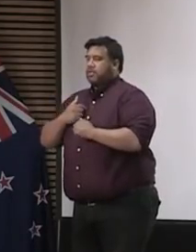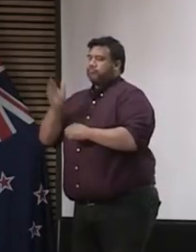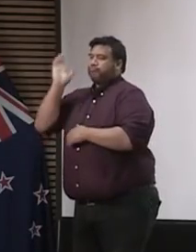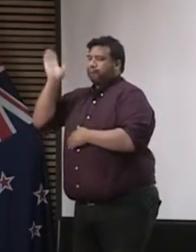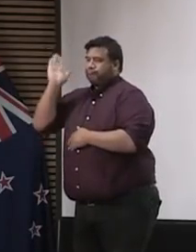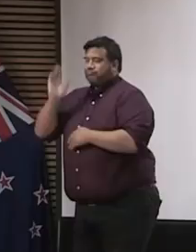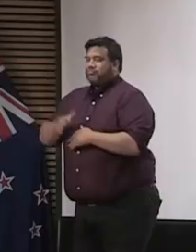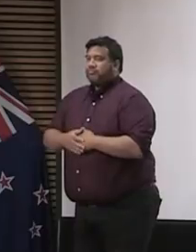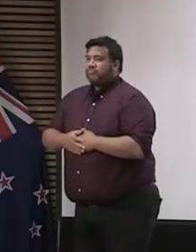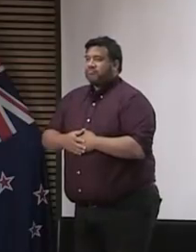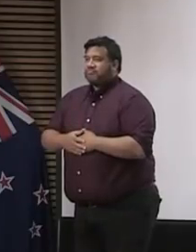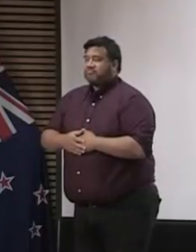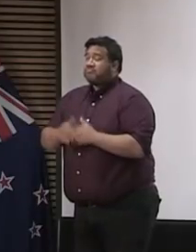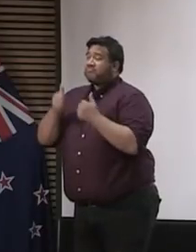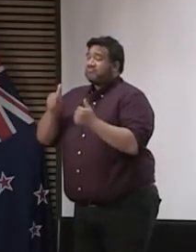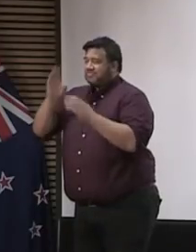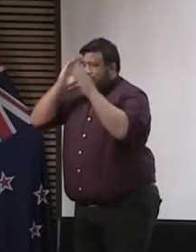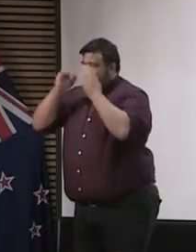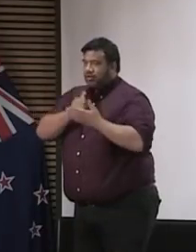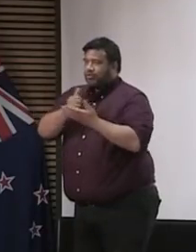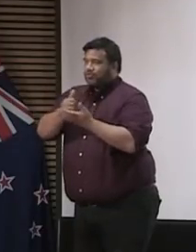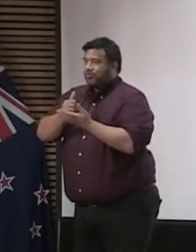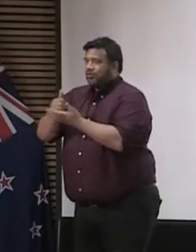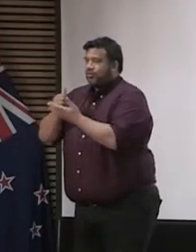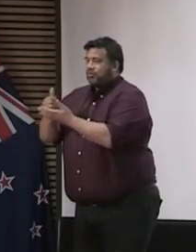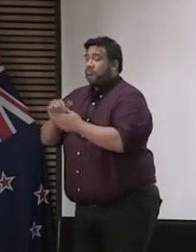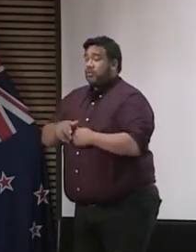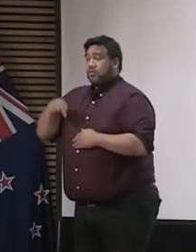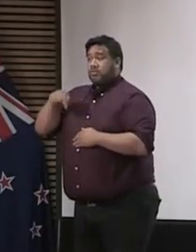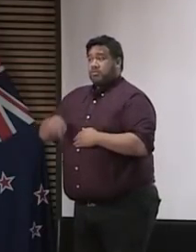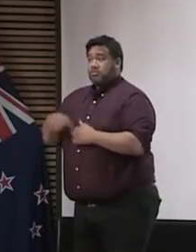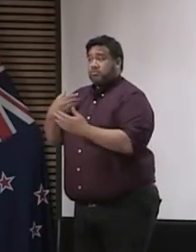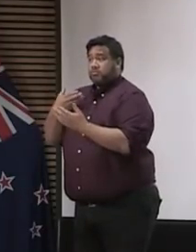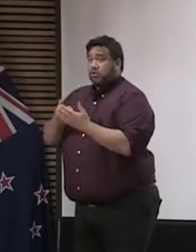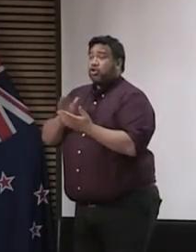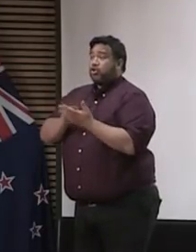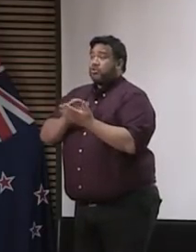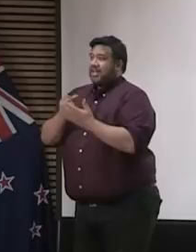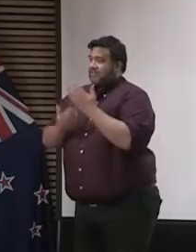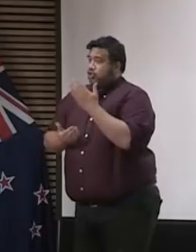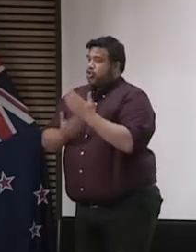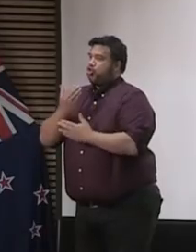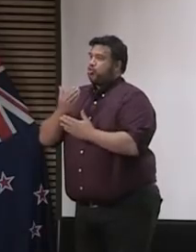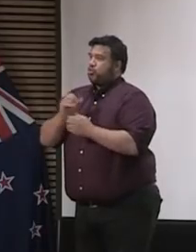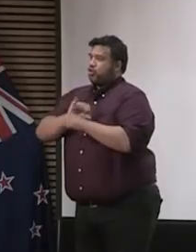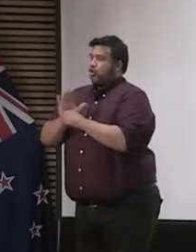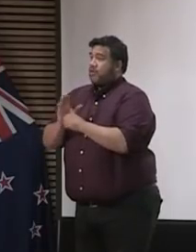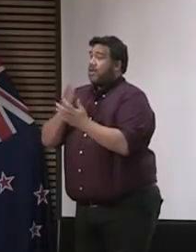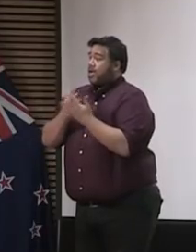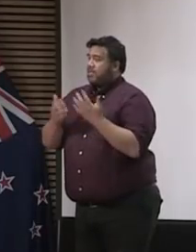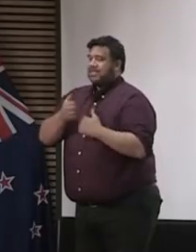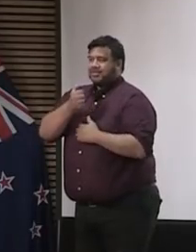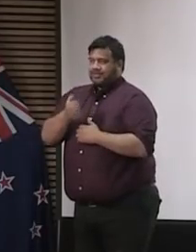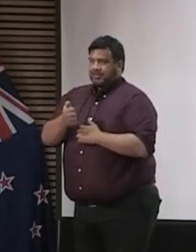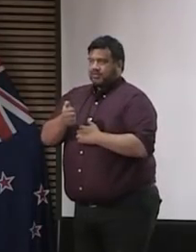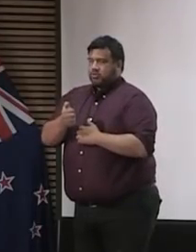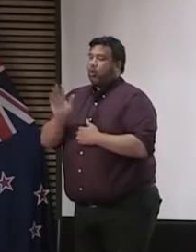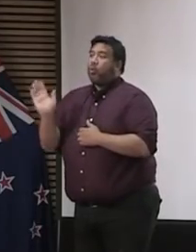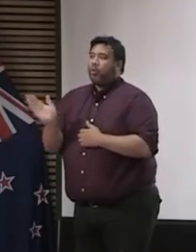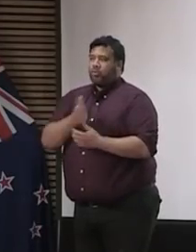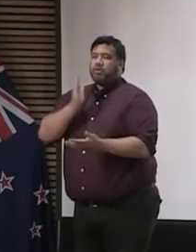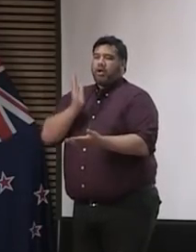Todays in number of cases has increased by 6, these are all confirmed cases, three